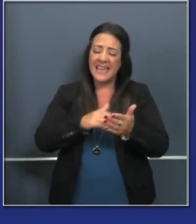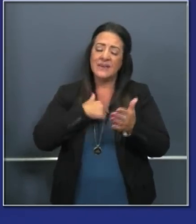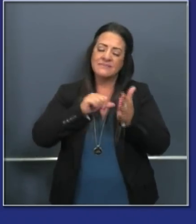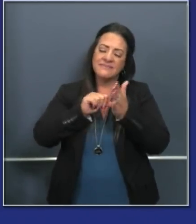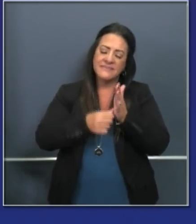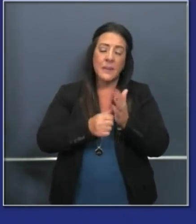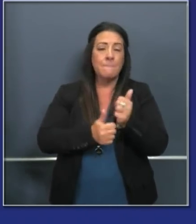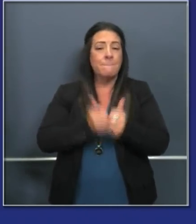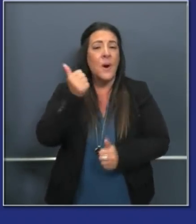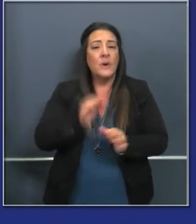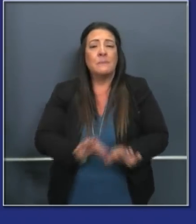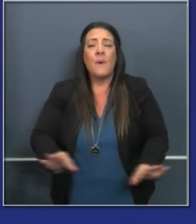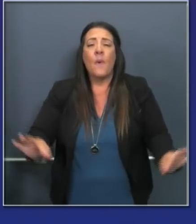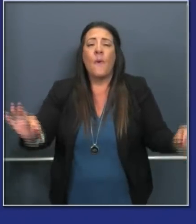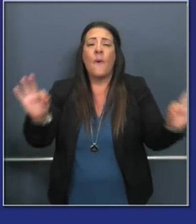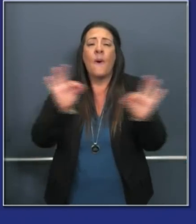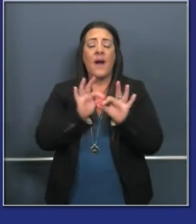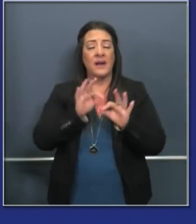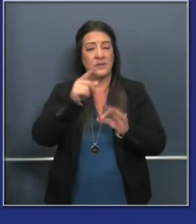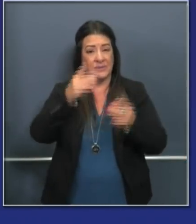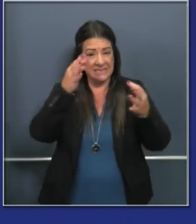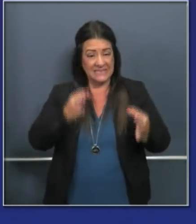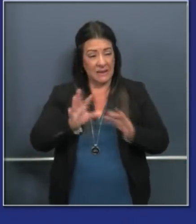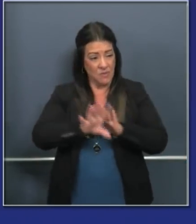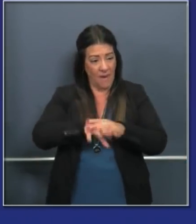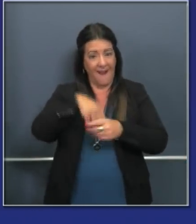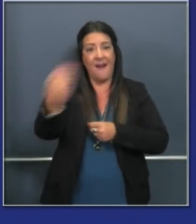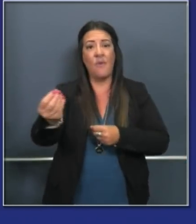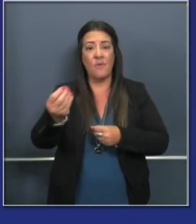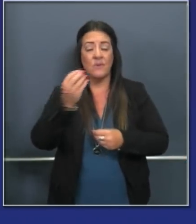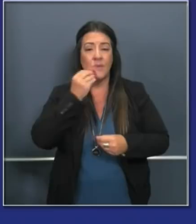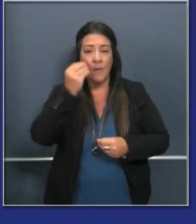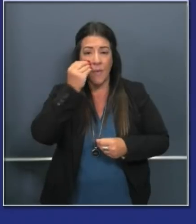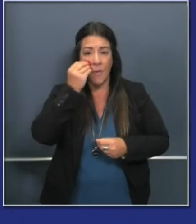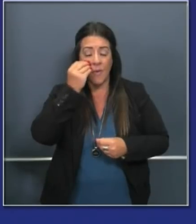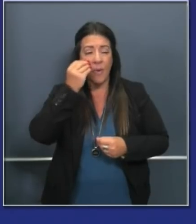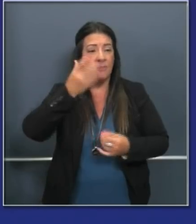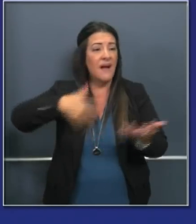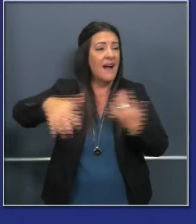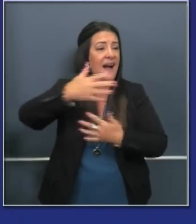GUIDE YOUR DECISION-MAKING DAY IN AND DAY OUT CAN PRESS UPON YOU MORE MOST IMPORTANT